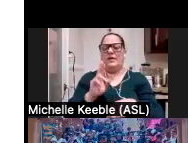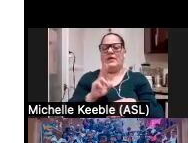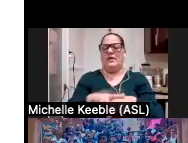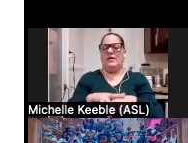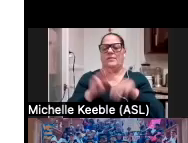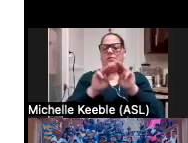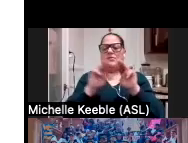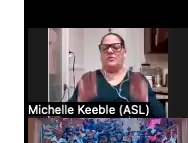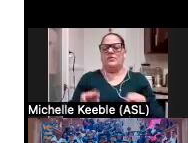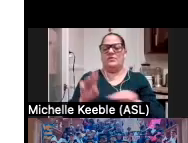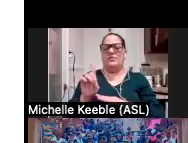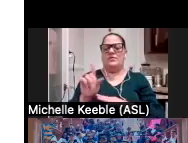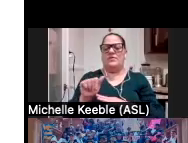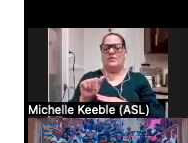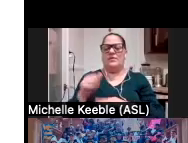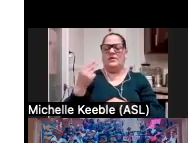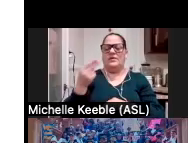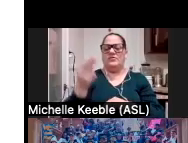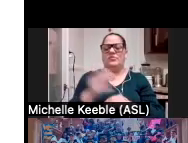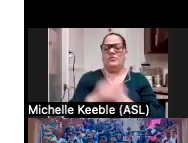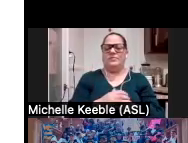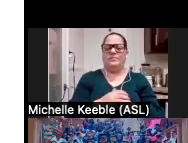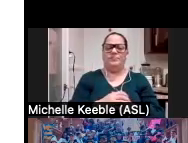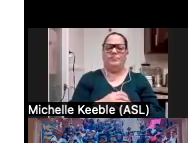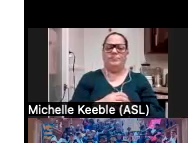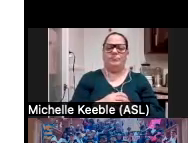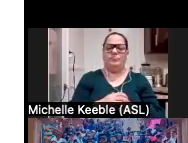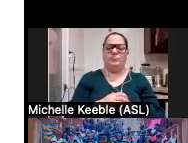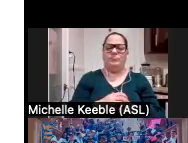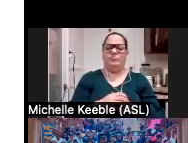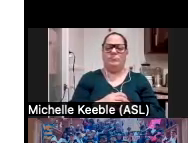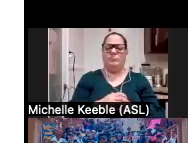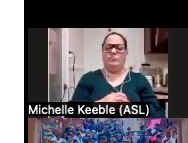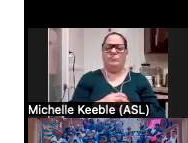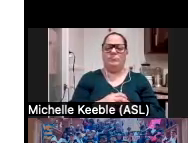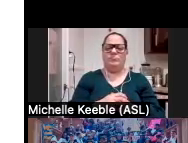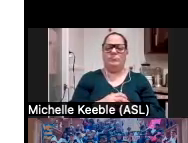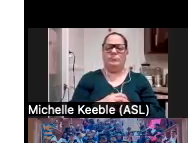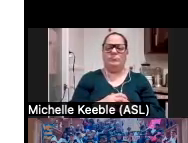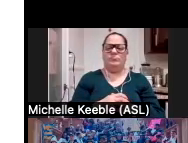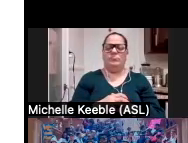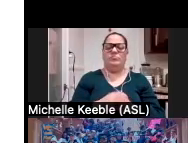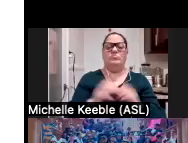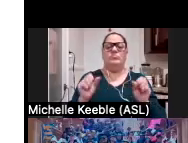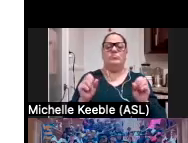of Disability History. Natalie, over to you. [NATALIE] Hey, so what you guys are seeing right